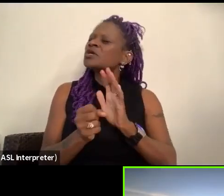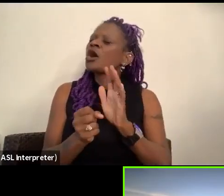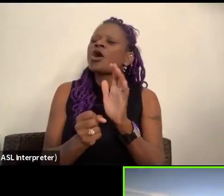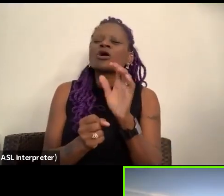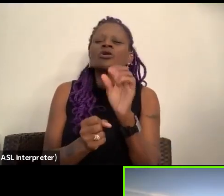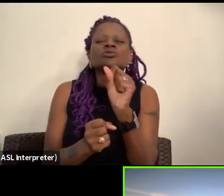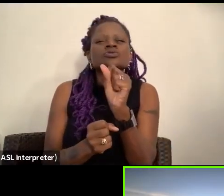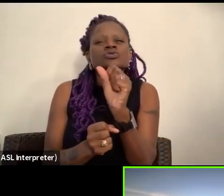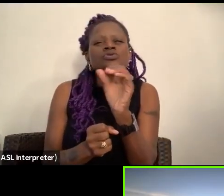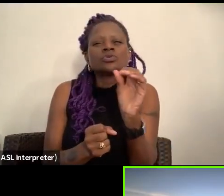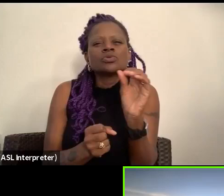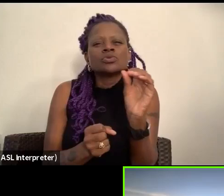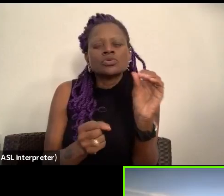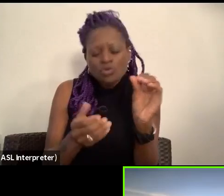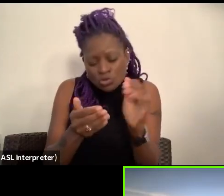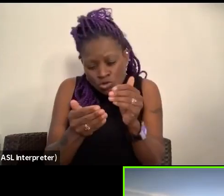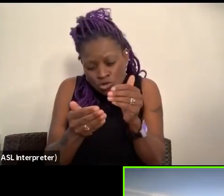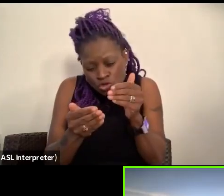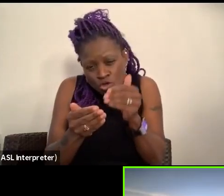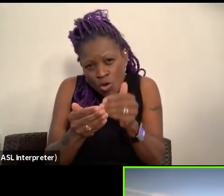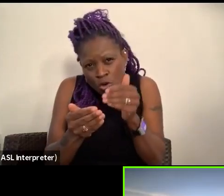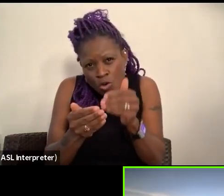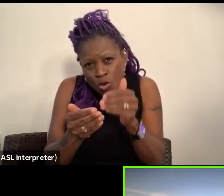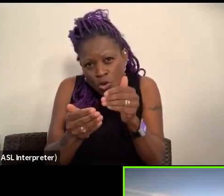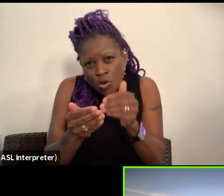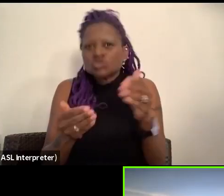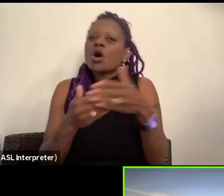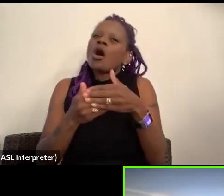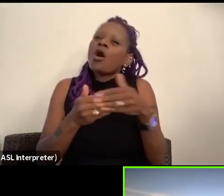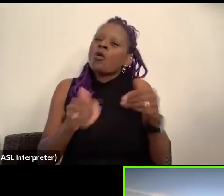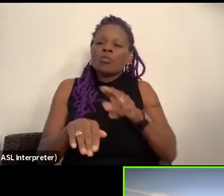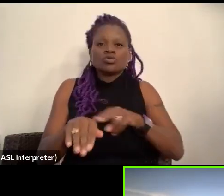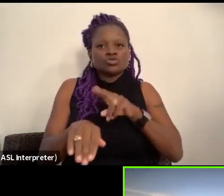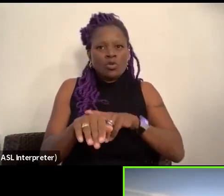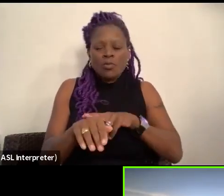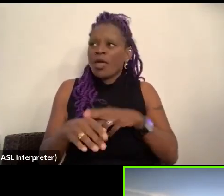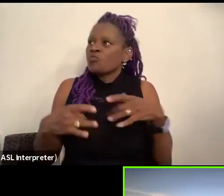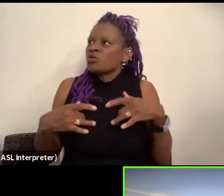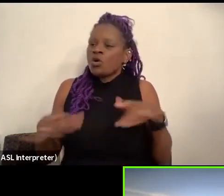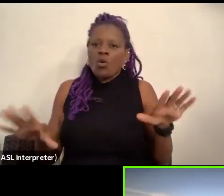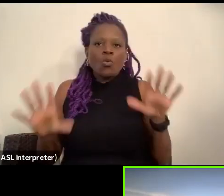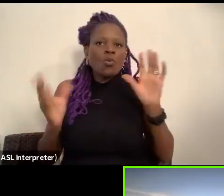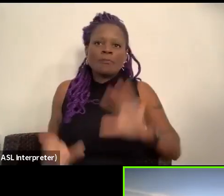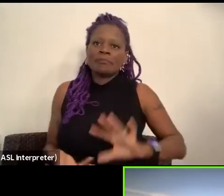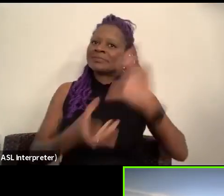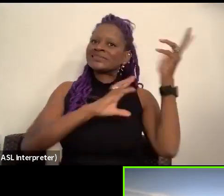sense of normalcy, but we're not there yet. It would be tragic to undo all the progress this close to the finish line.